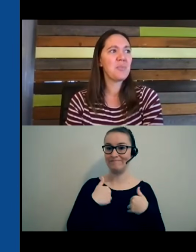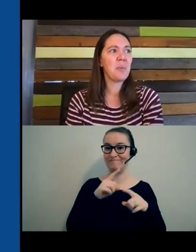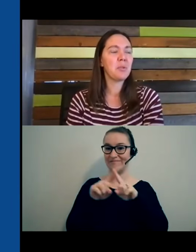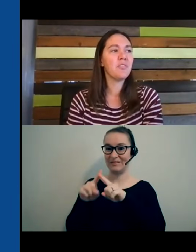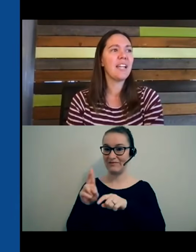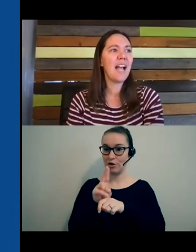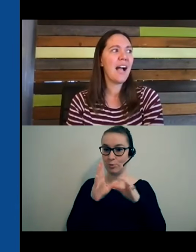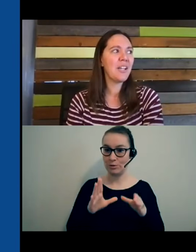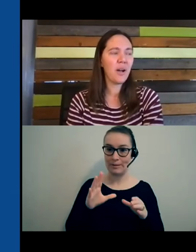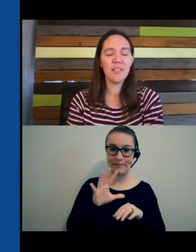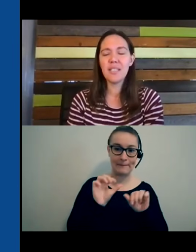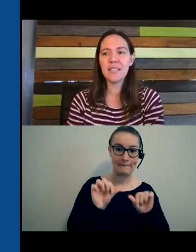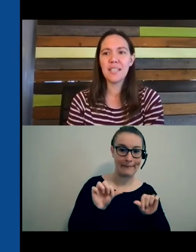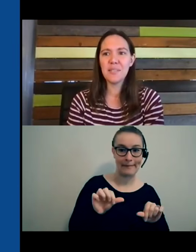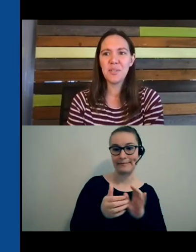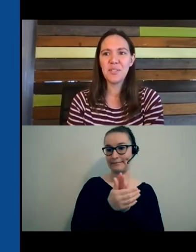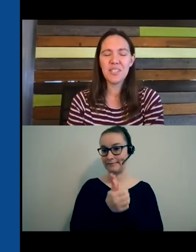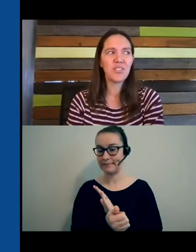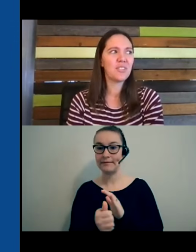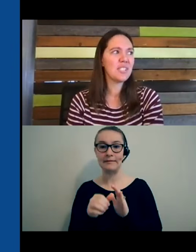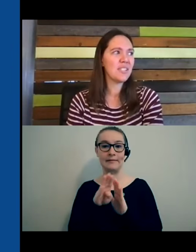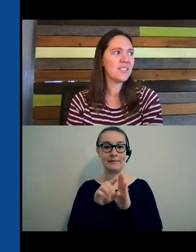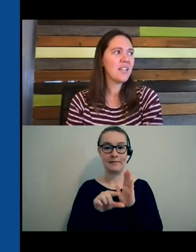by providing high-quality accessibility services